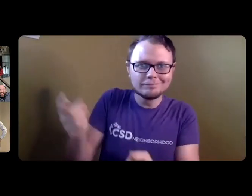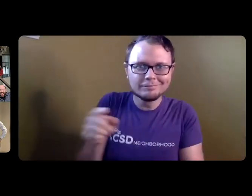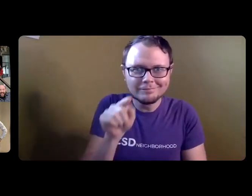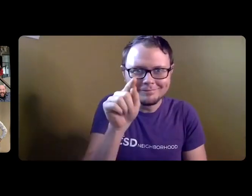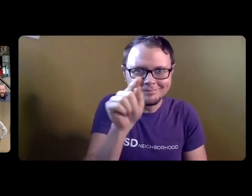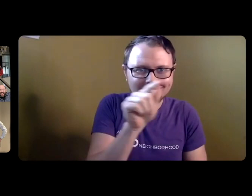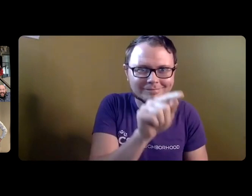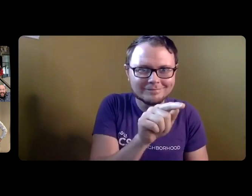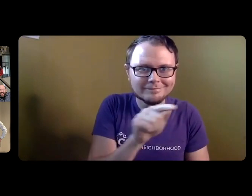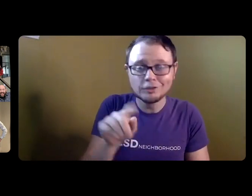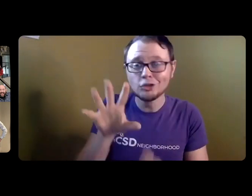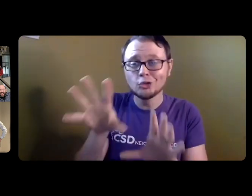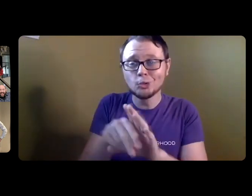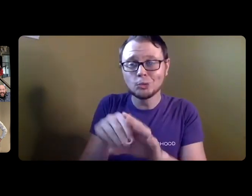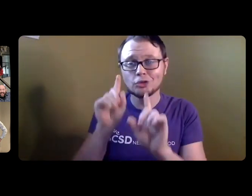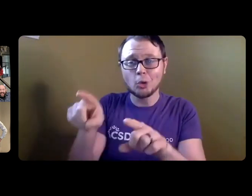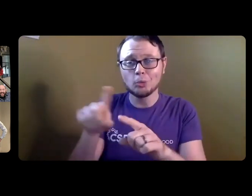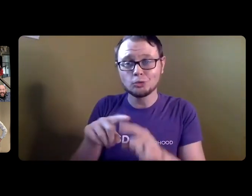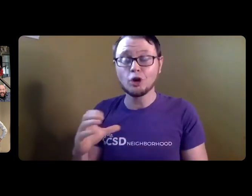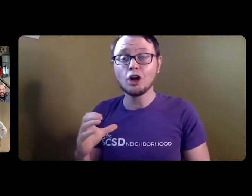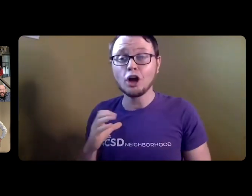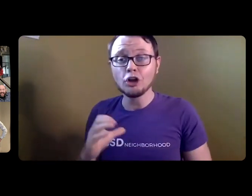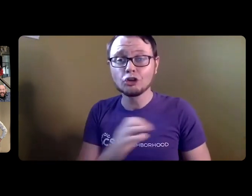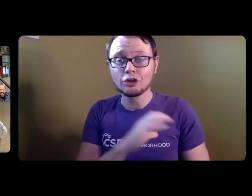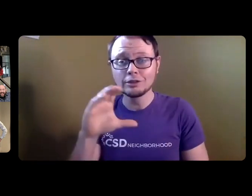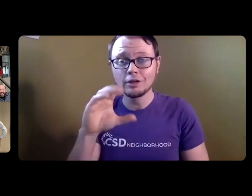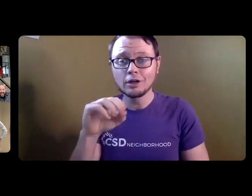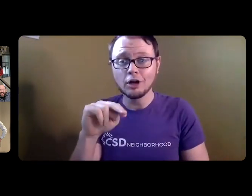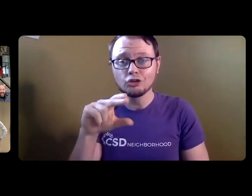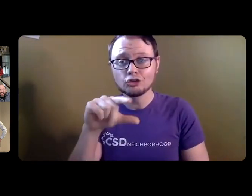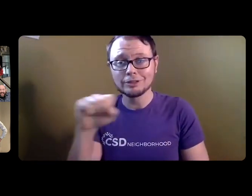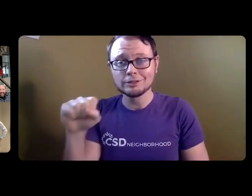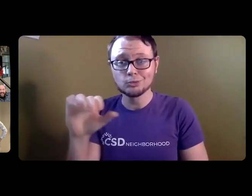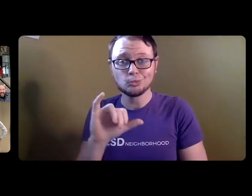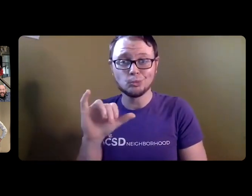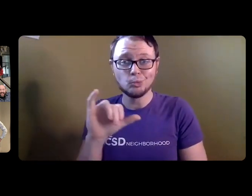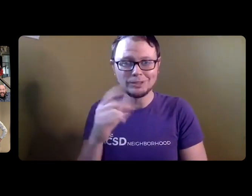Here's some pictures of our team. Some of the events we have done in the past. Some of the work we do.